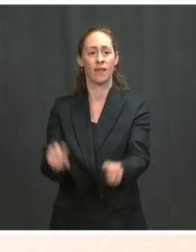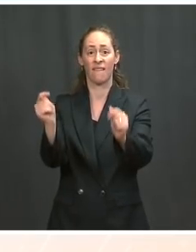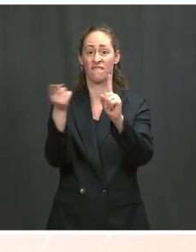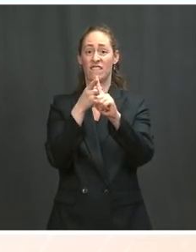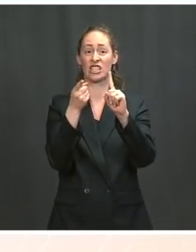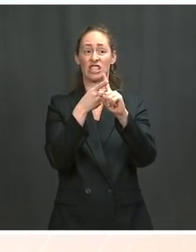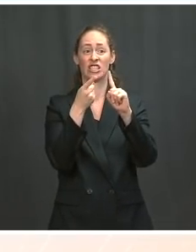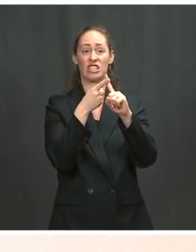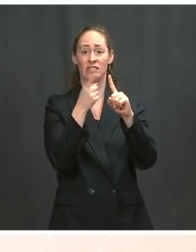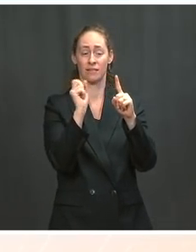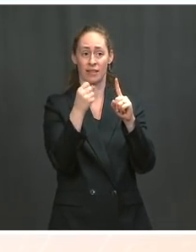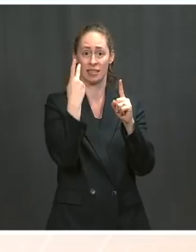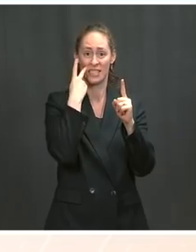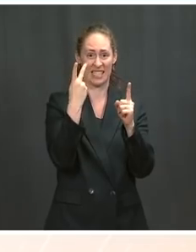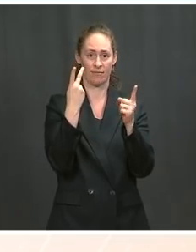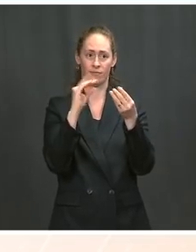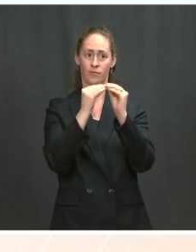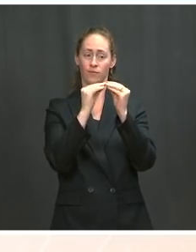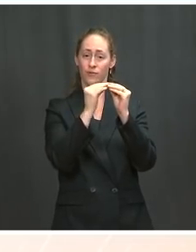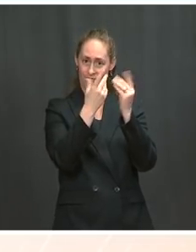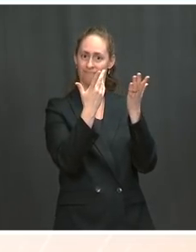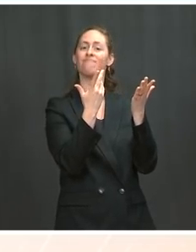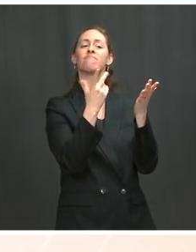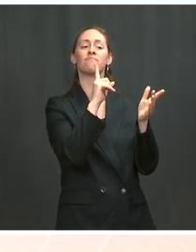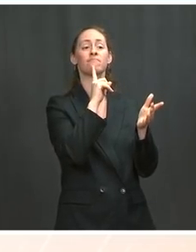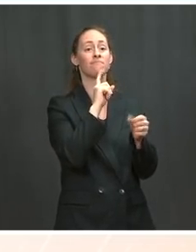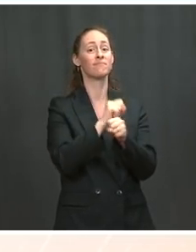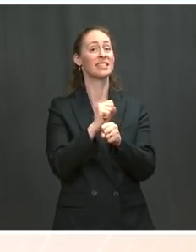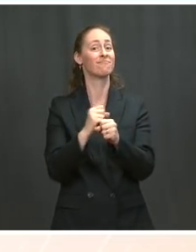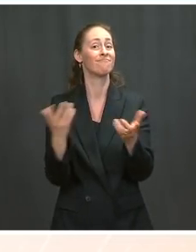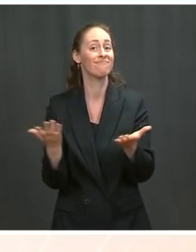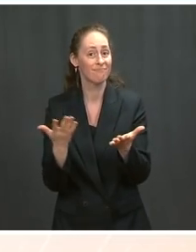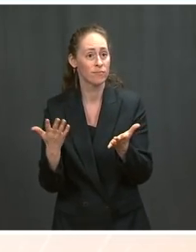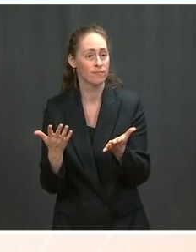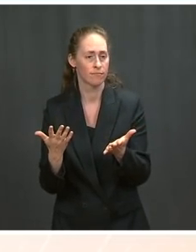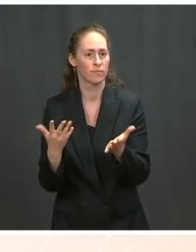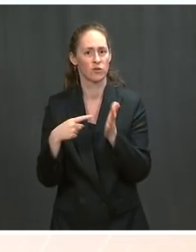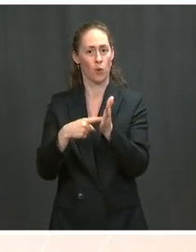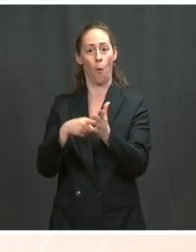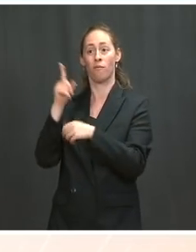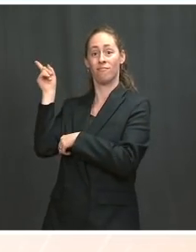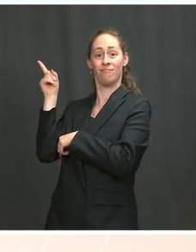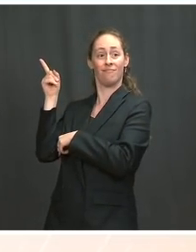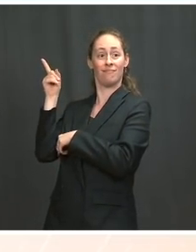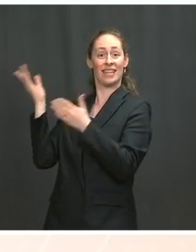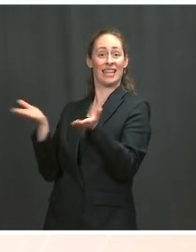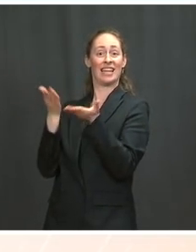Since his Inauguration, the four-week average of initial unemployment claims has fallen by over one third.